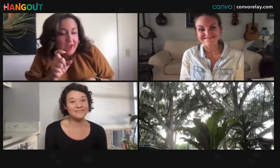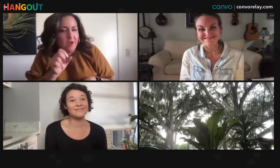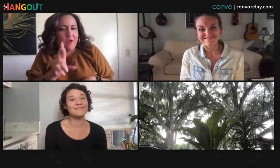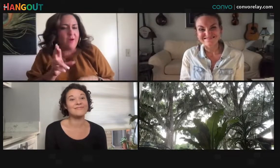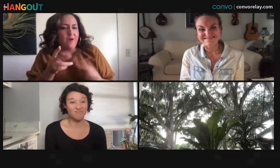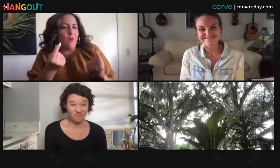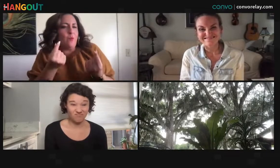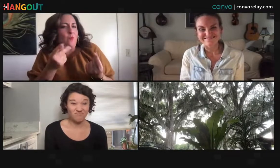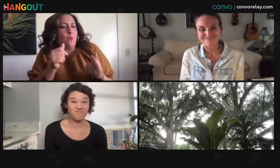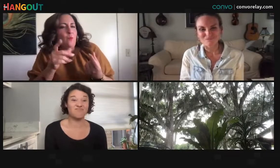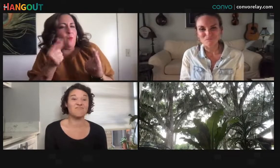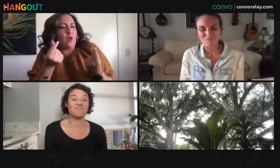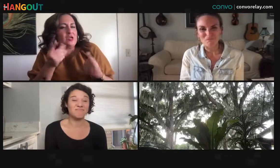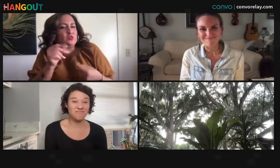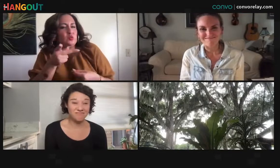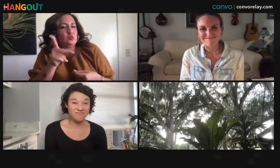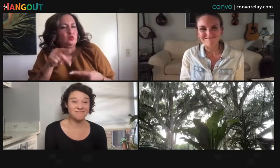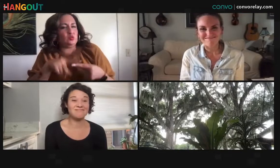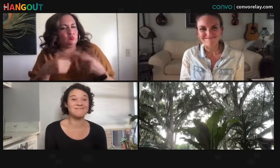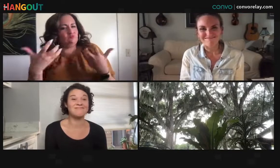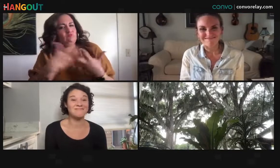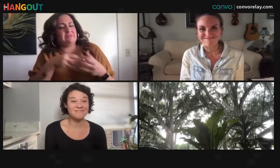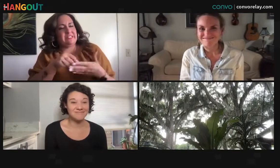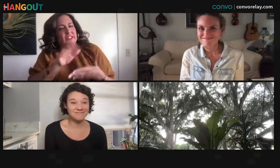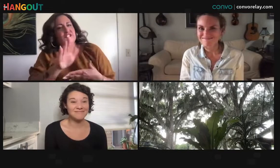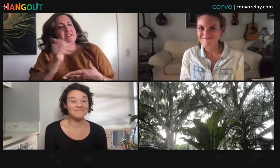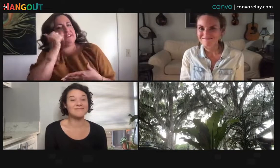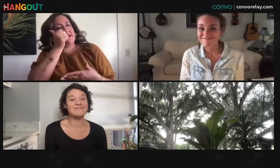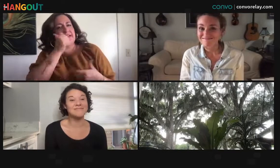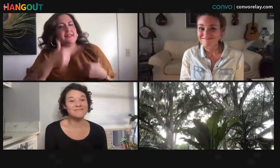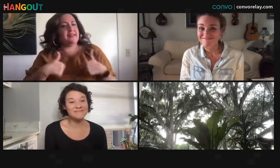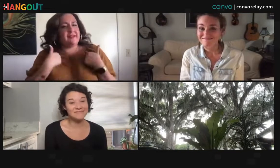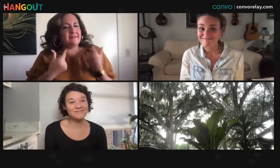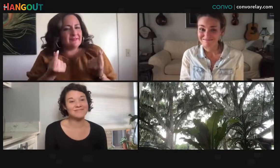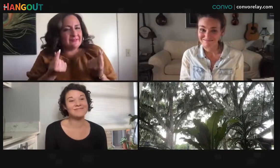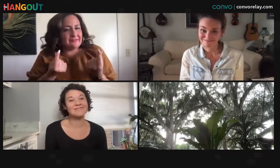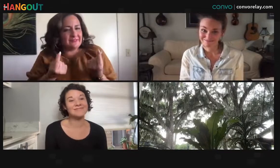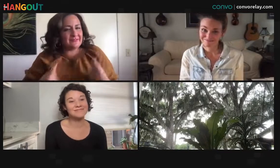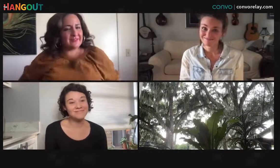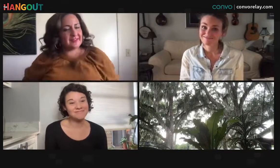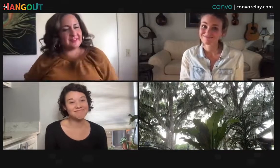and do you do this every day or what do you do to fit this into your daily lives